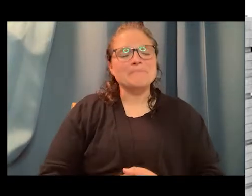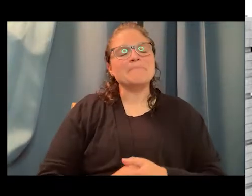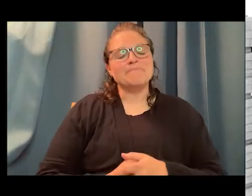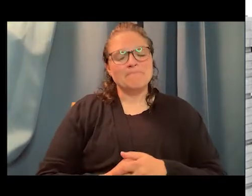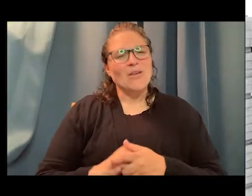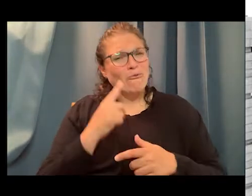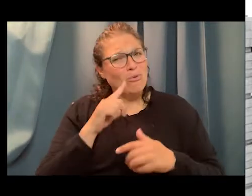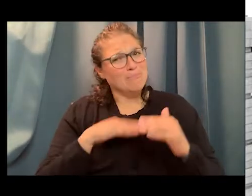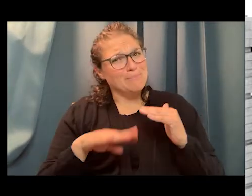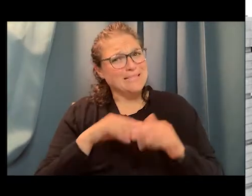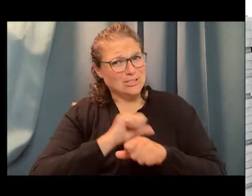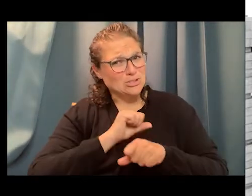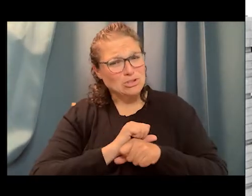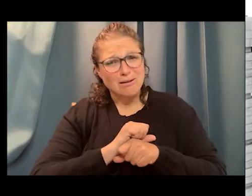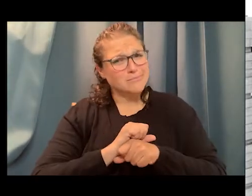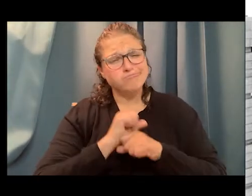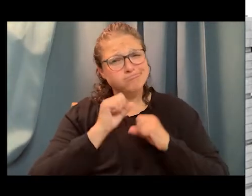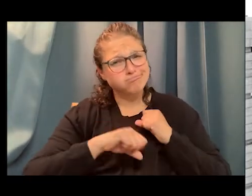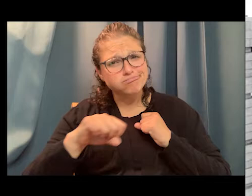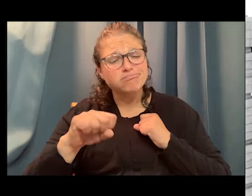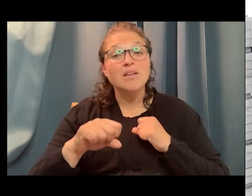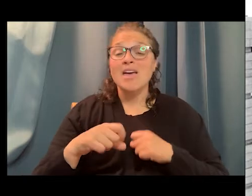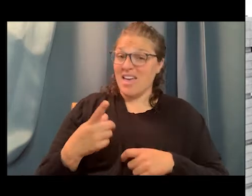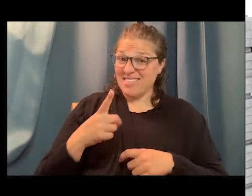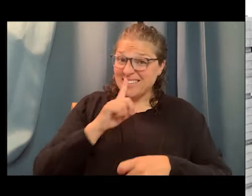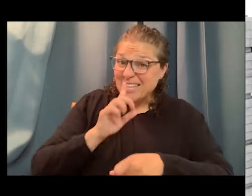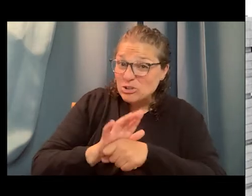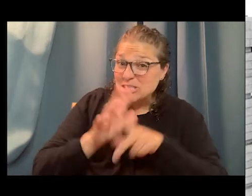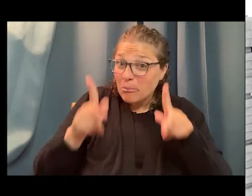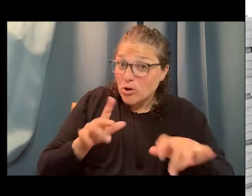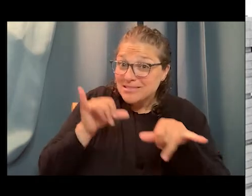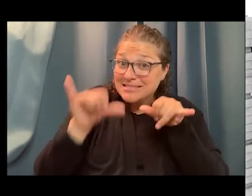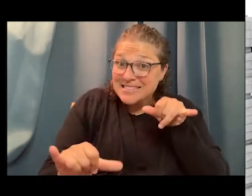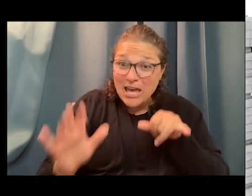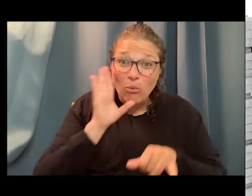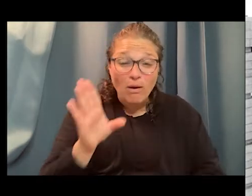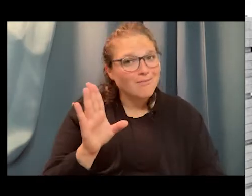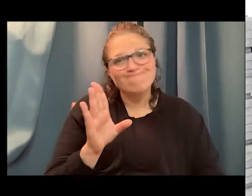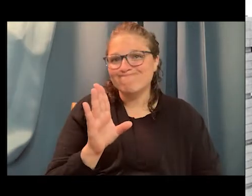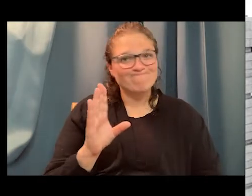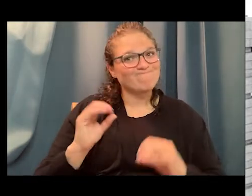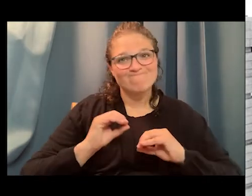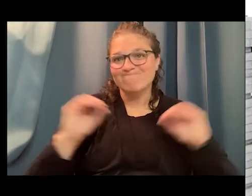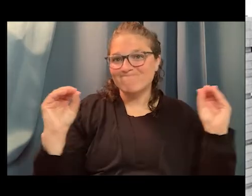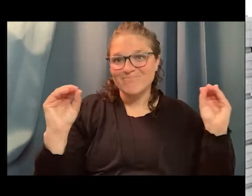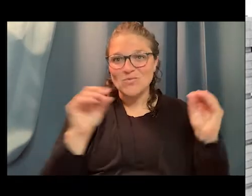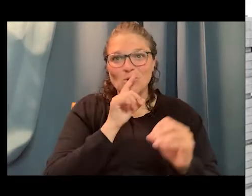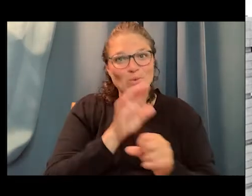into the most basic job. Then after all that, you don t even have a guarantee that the person you hired will work out or stick around.